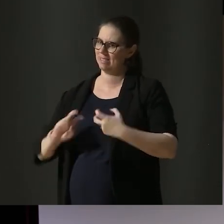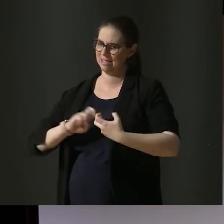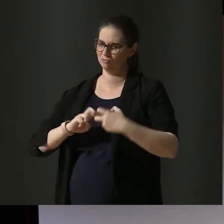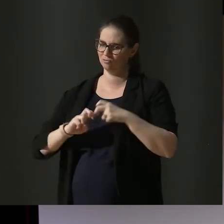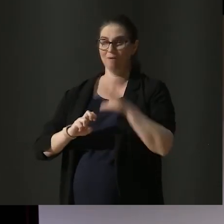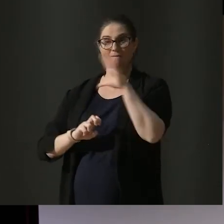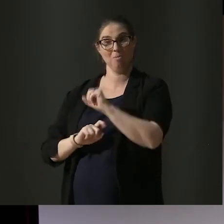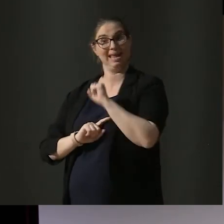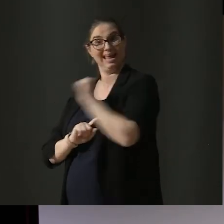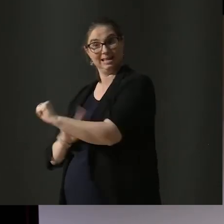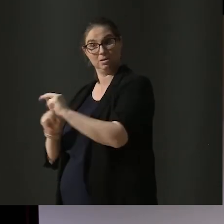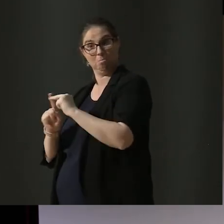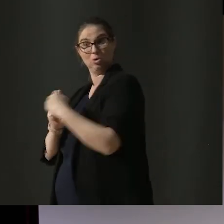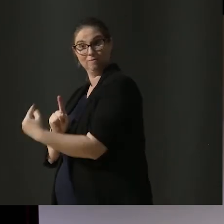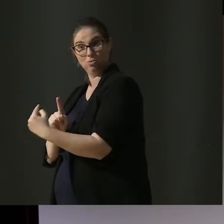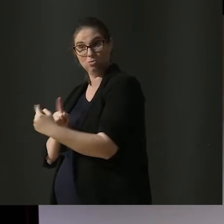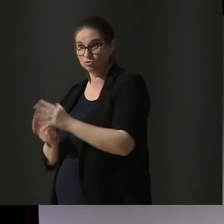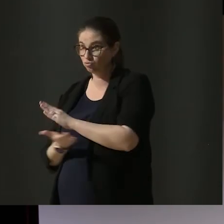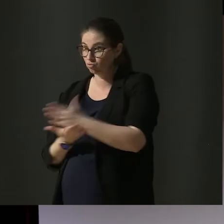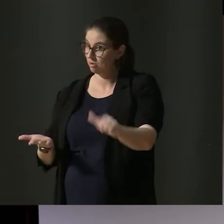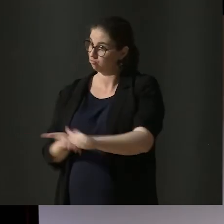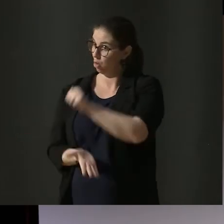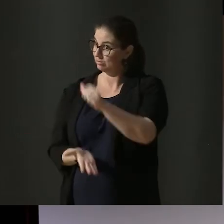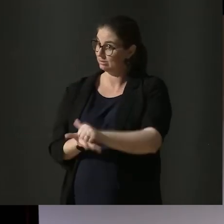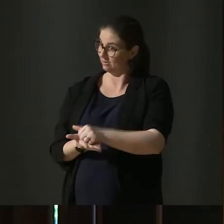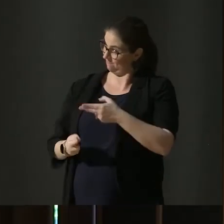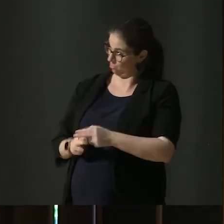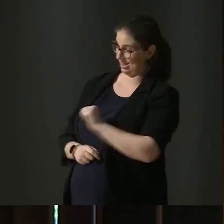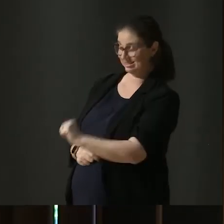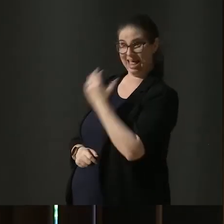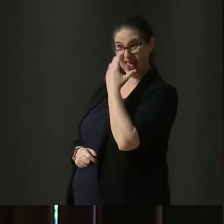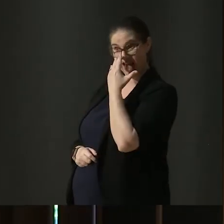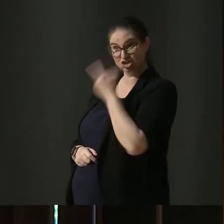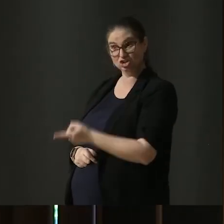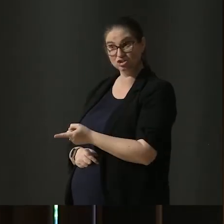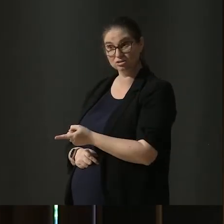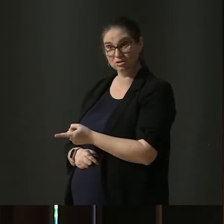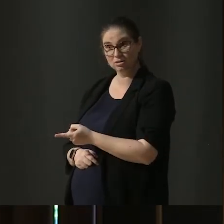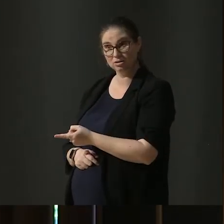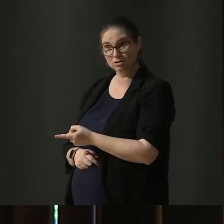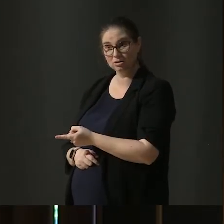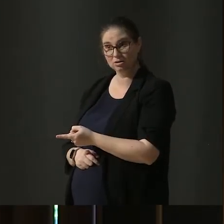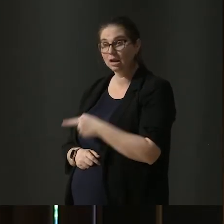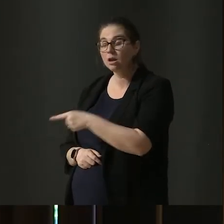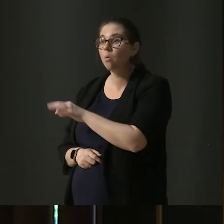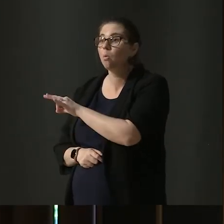this was actually a very appropriate response. He wasn’t using chocolate or TV to hide from his feelings.